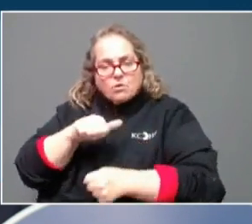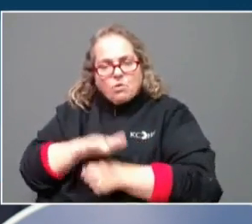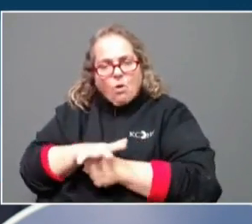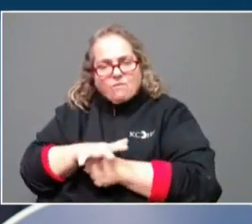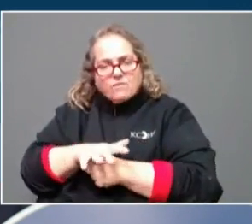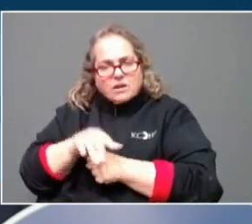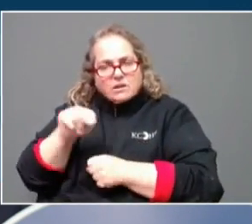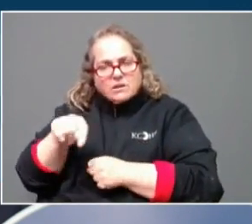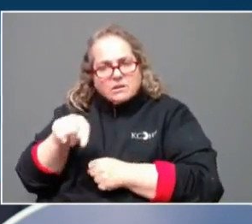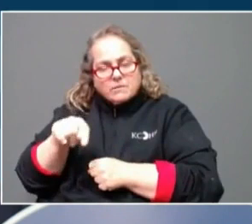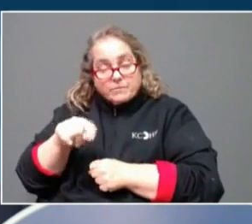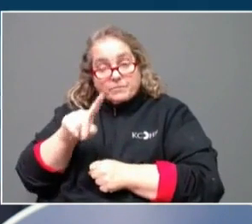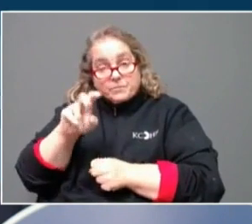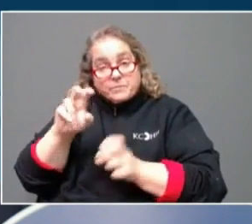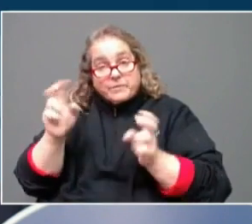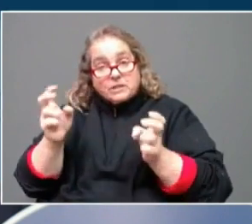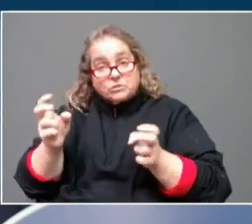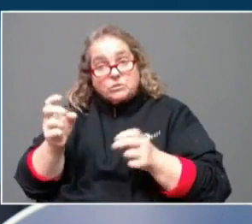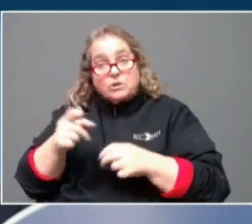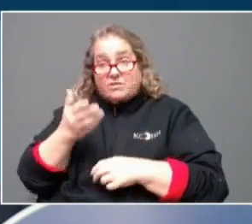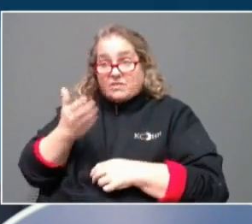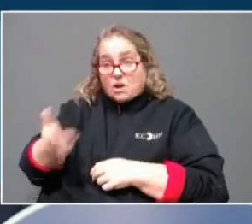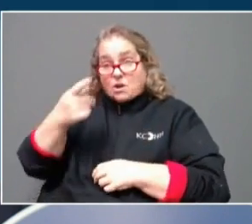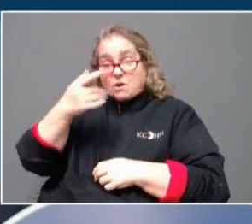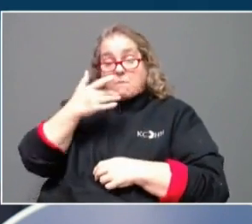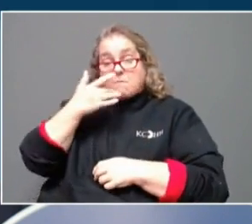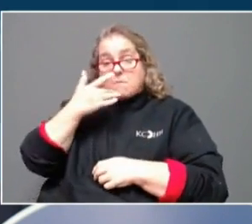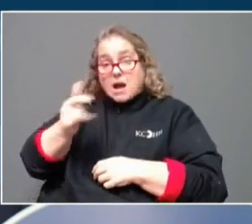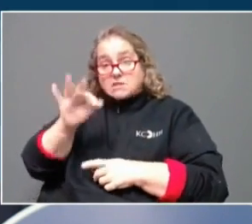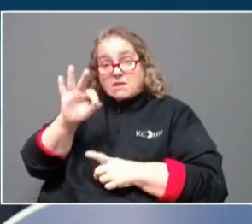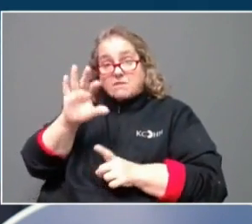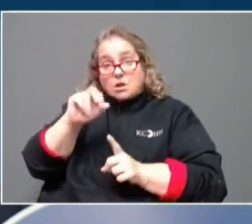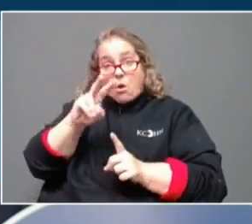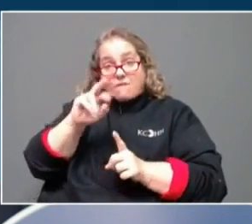there for covid or because of covid? Most of them are there for covid. It's